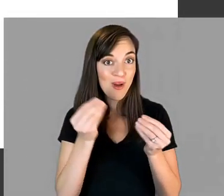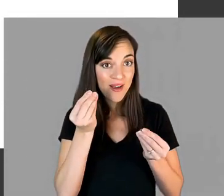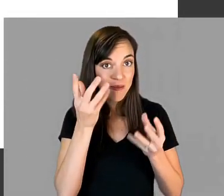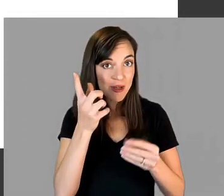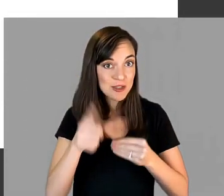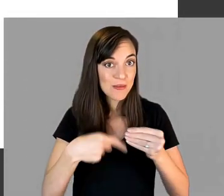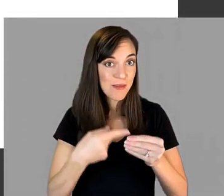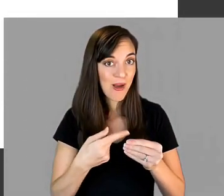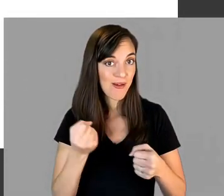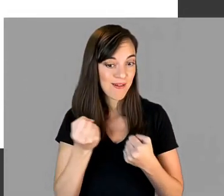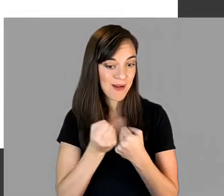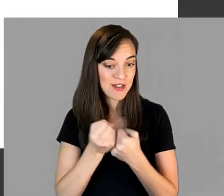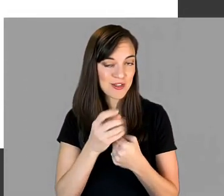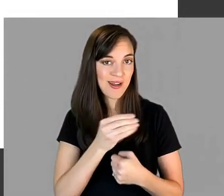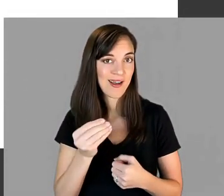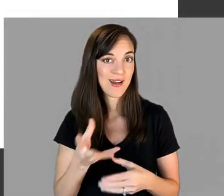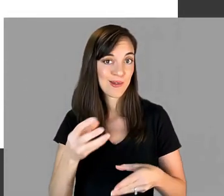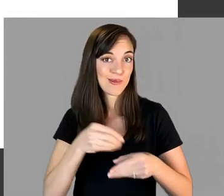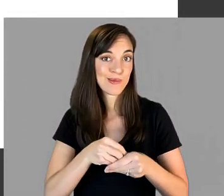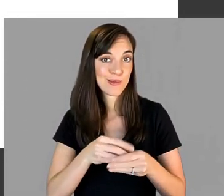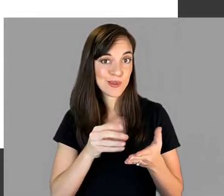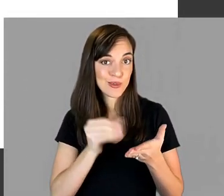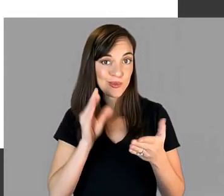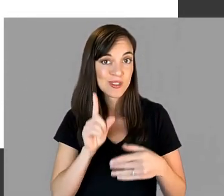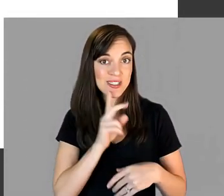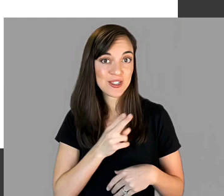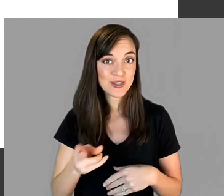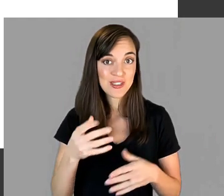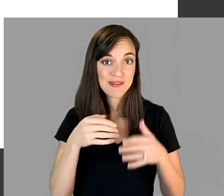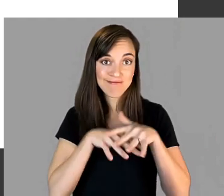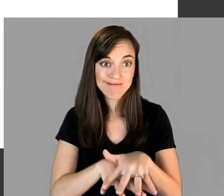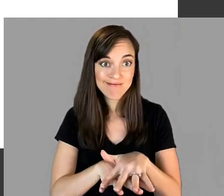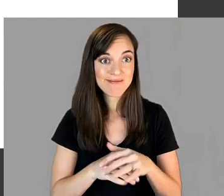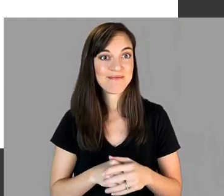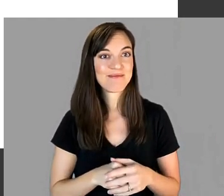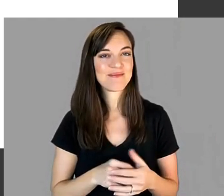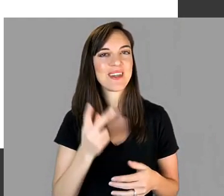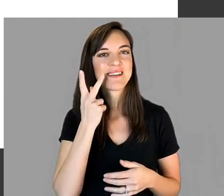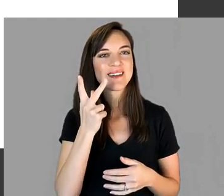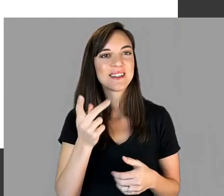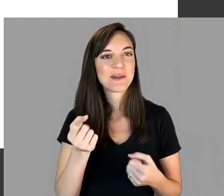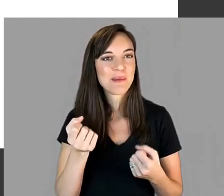Looking for more tips on accommodations and including students who are DHH in the general education classroom?